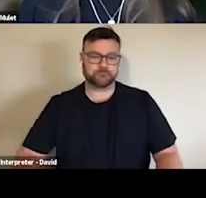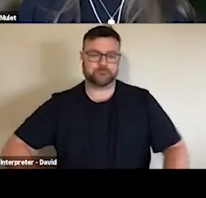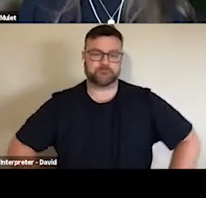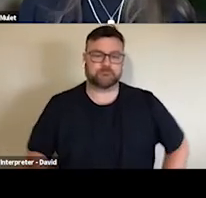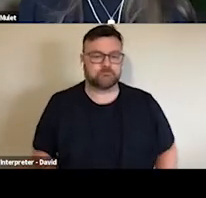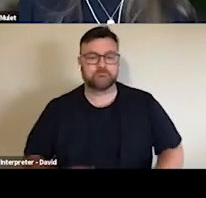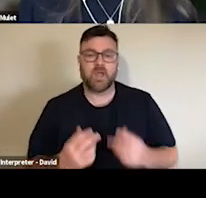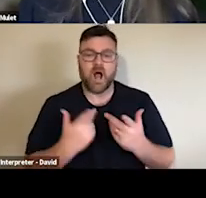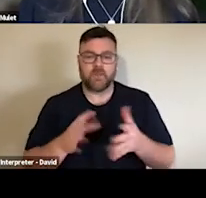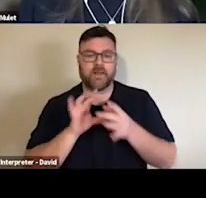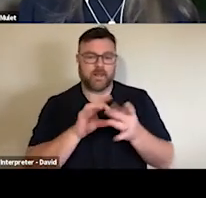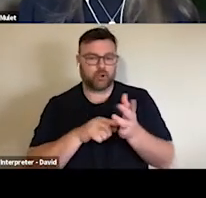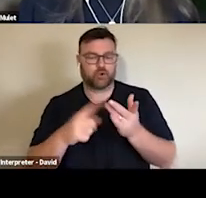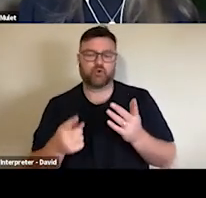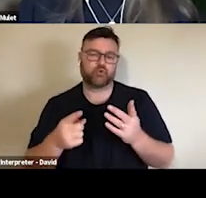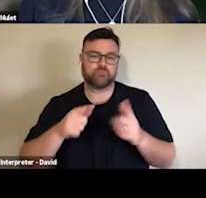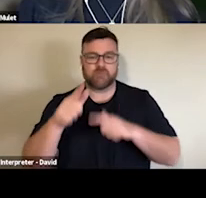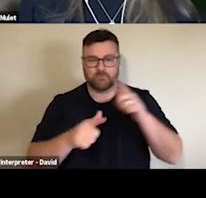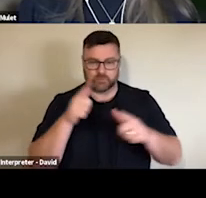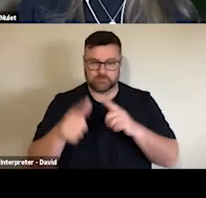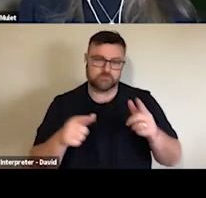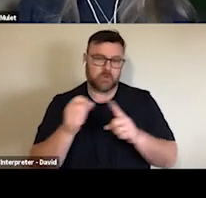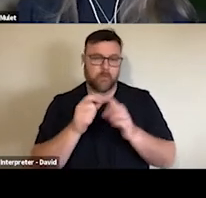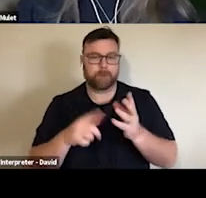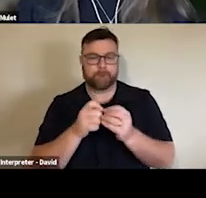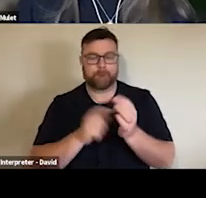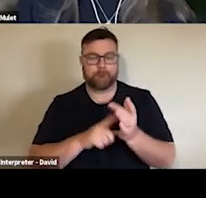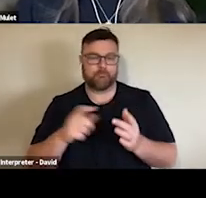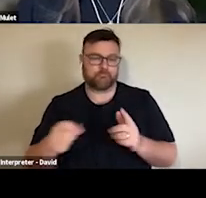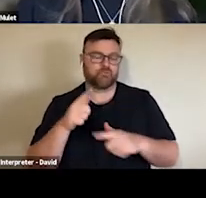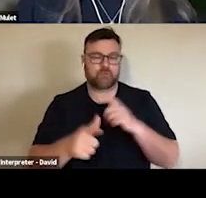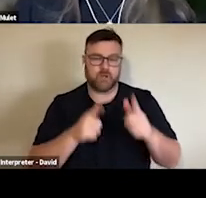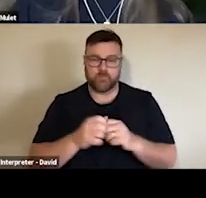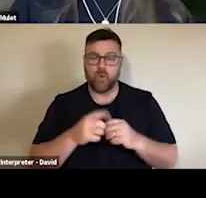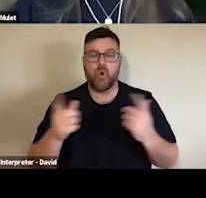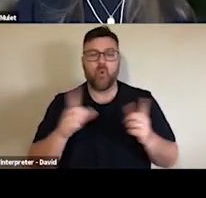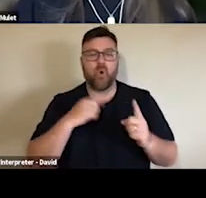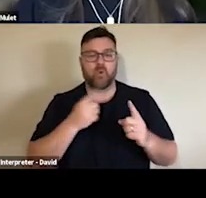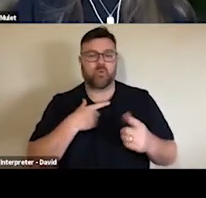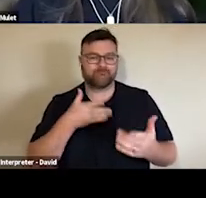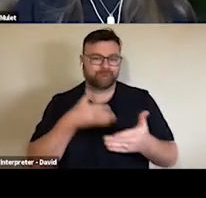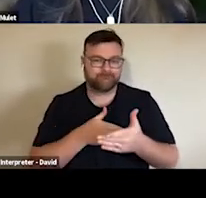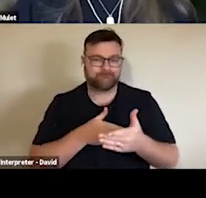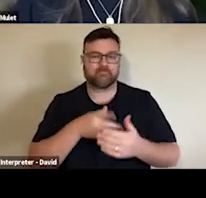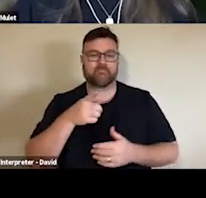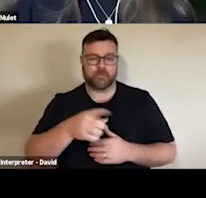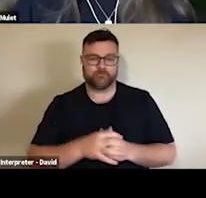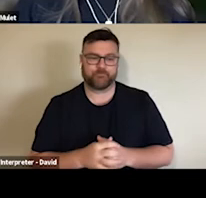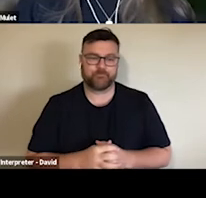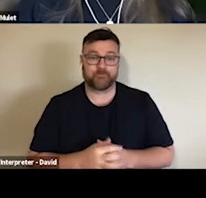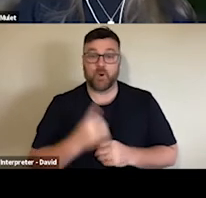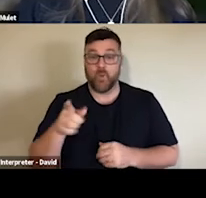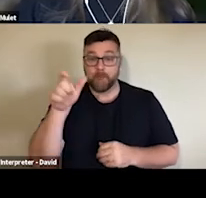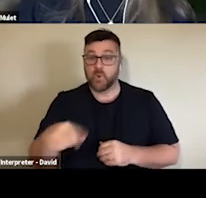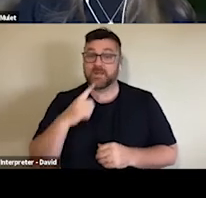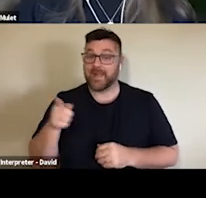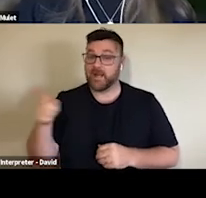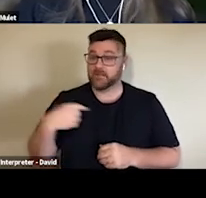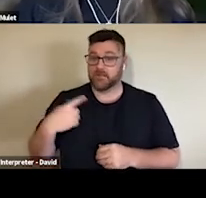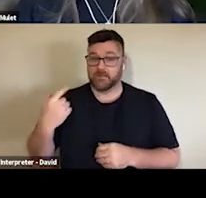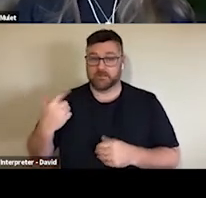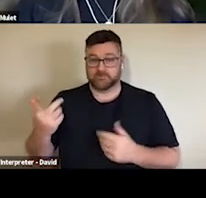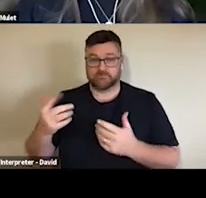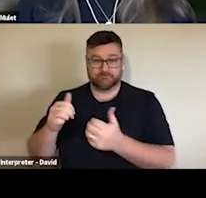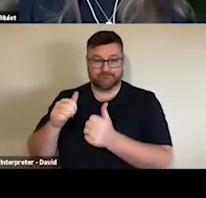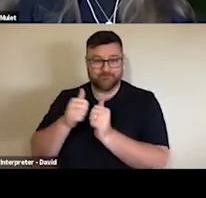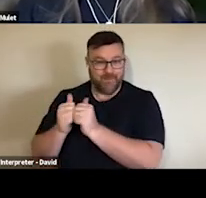So you can see, for example, that parents of young children on the survey are answering